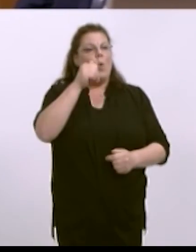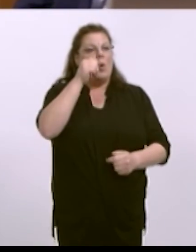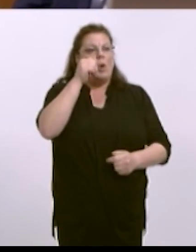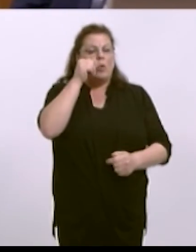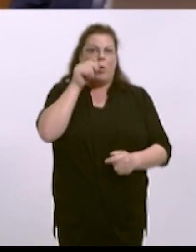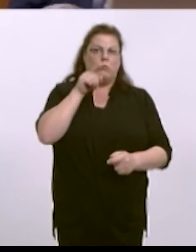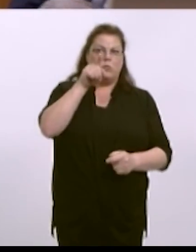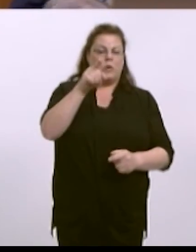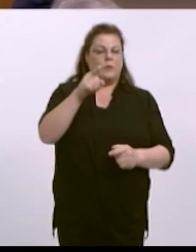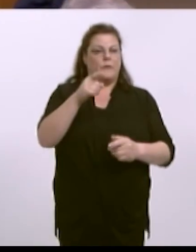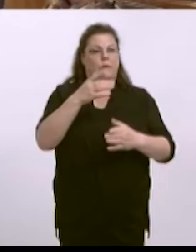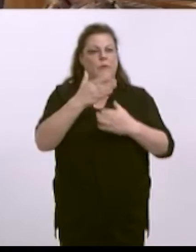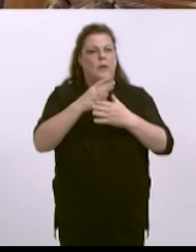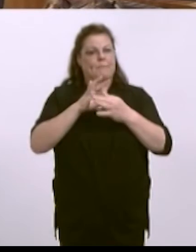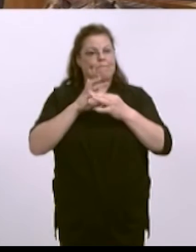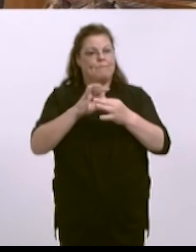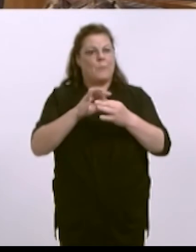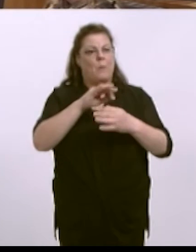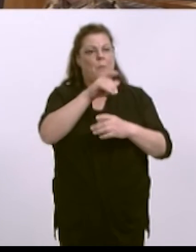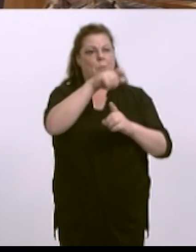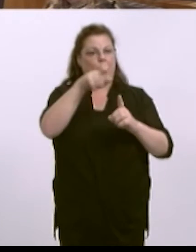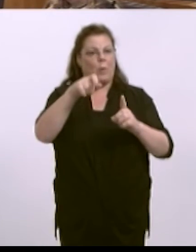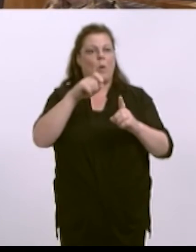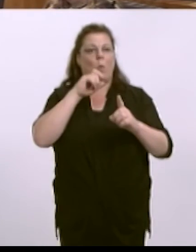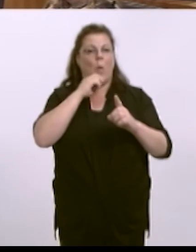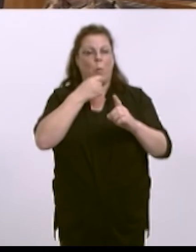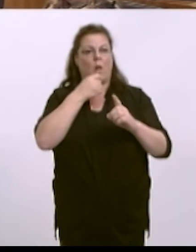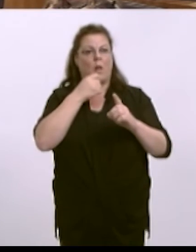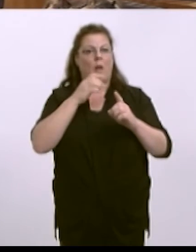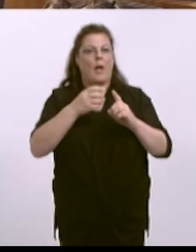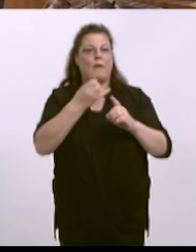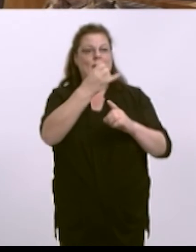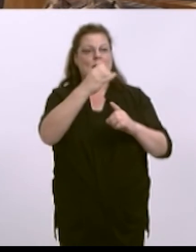announced a doubling of support from £300 to £600 for the early years pupil development